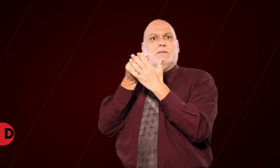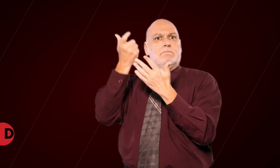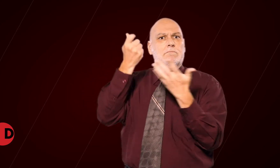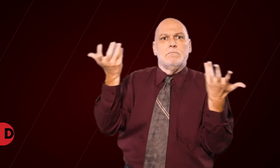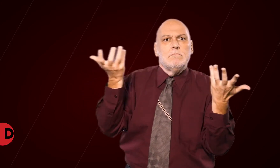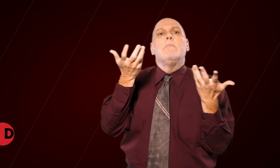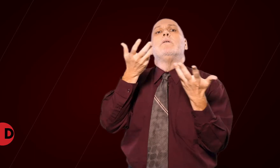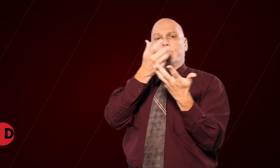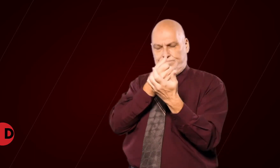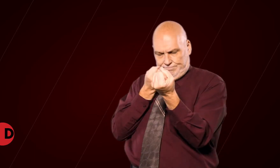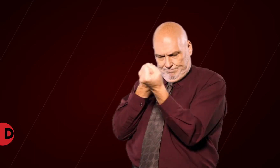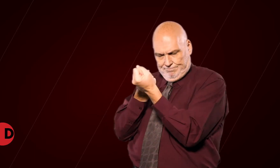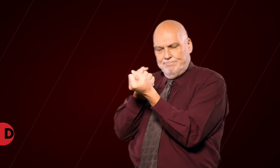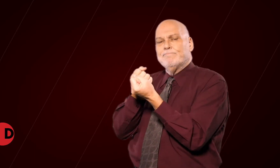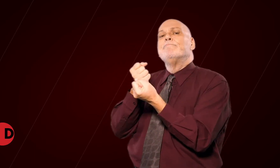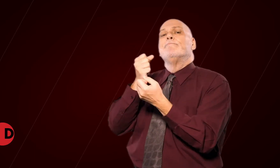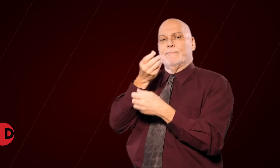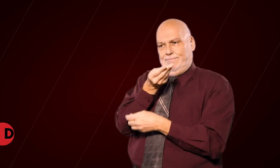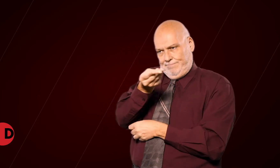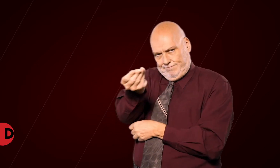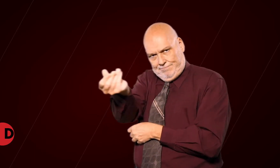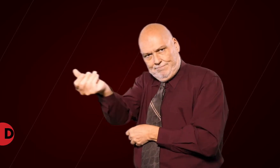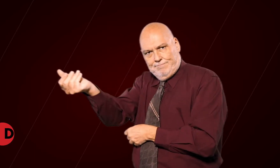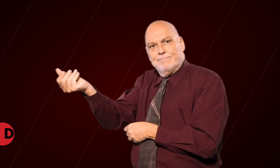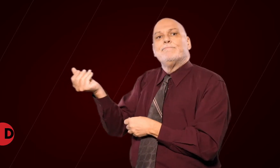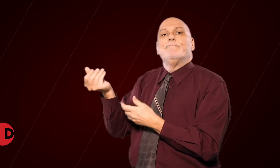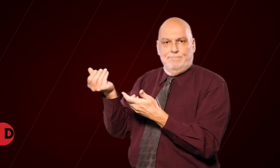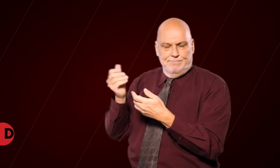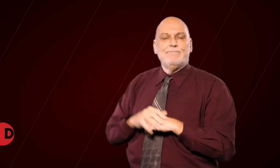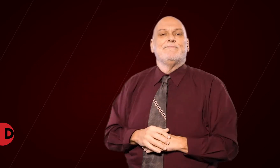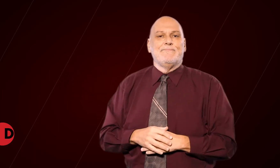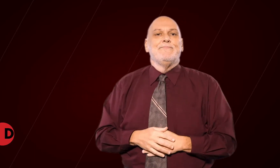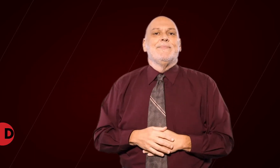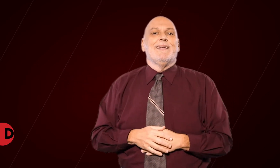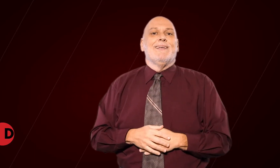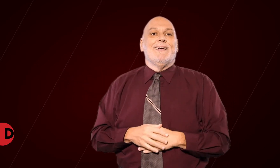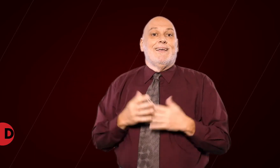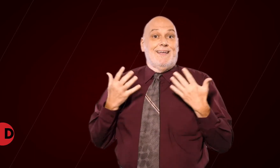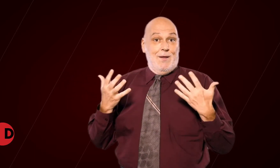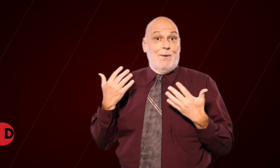to find work and access programs and benefits.